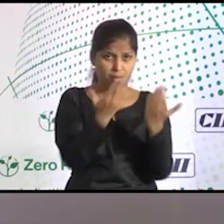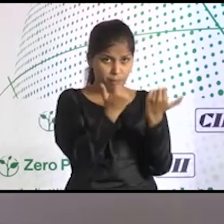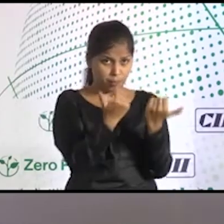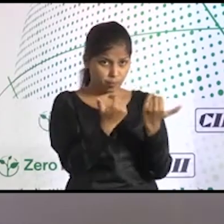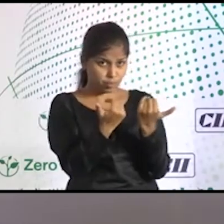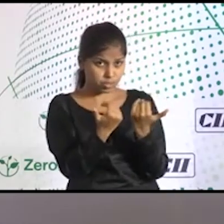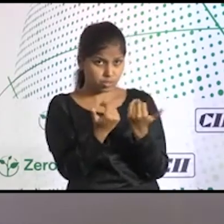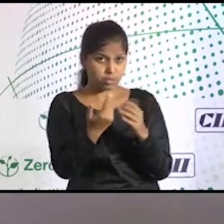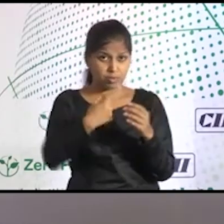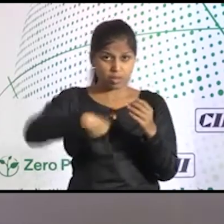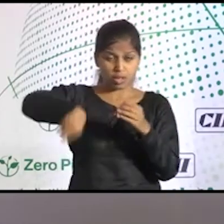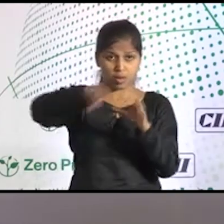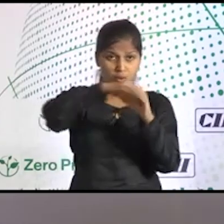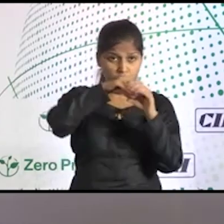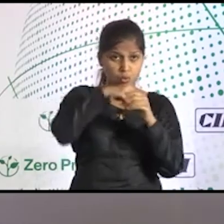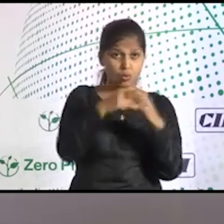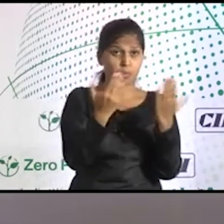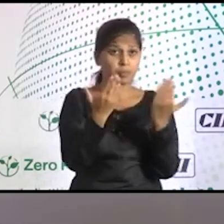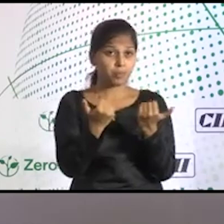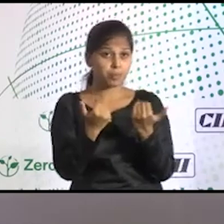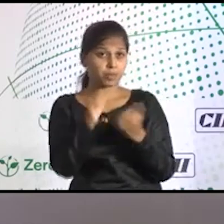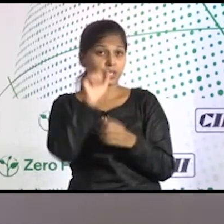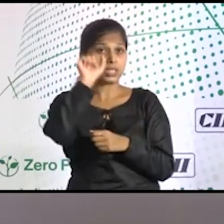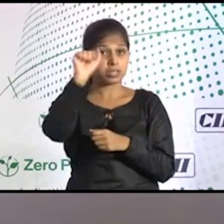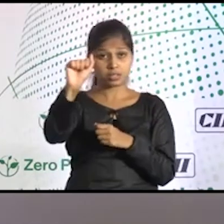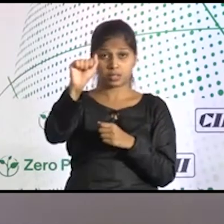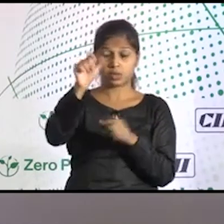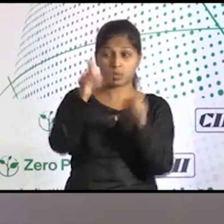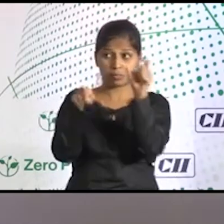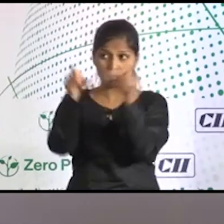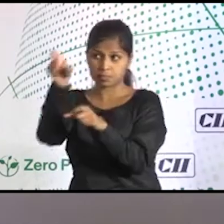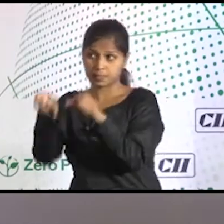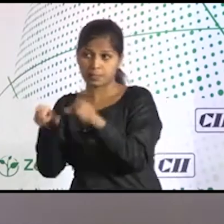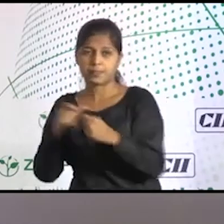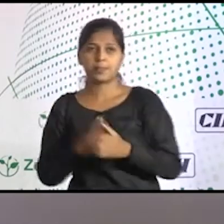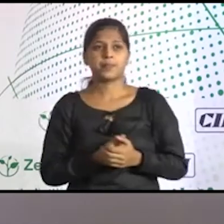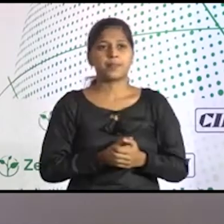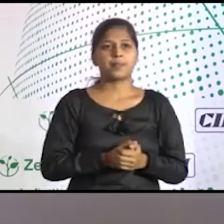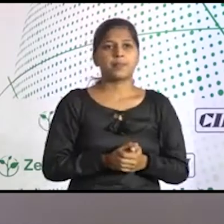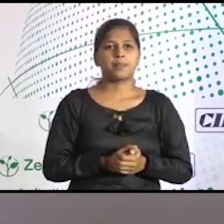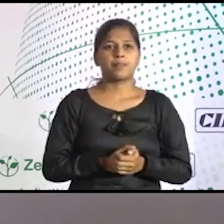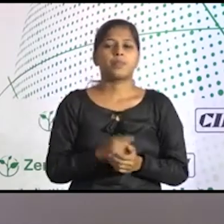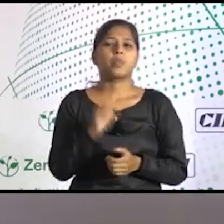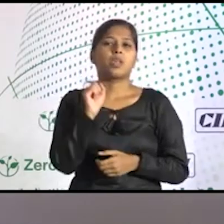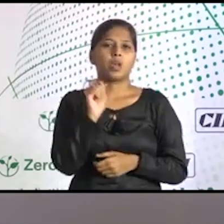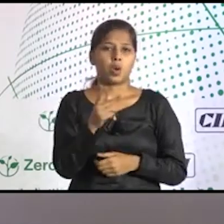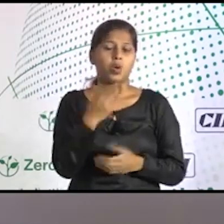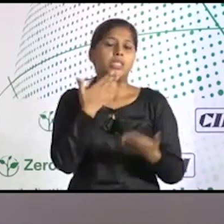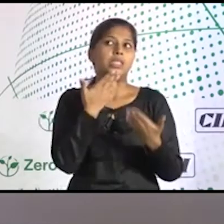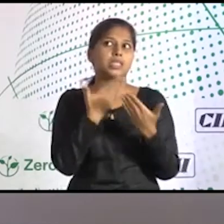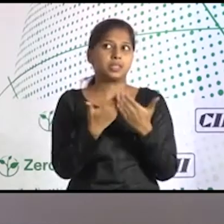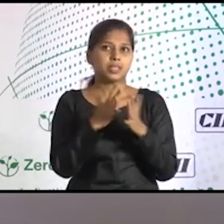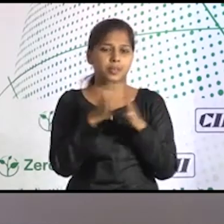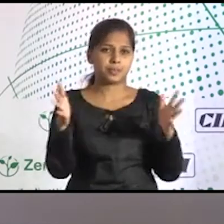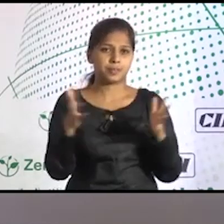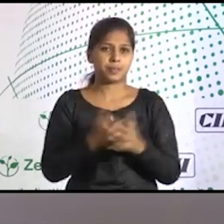Is it is it only for people in Europe or what? Just tell us a little bit about them. Okay. Thank you very much for having me in this.